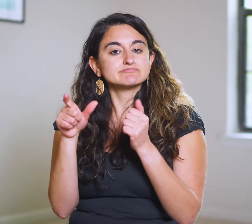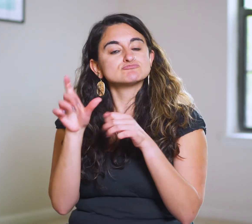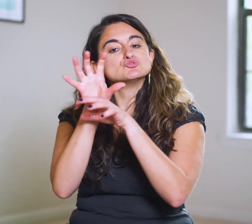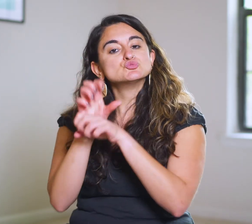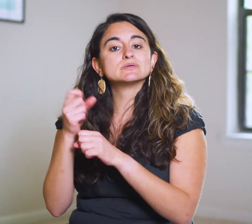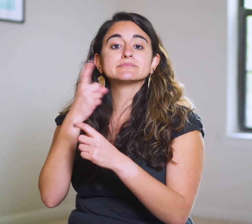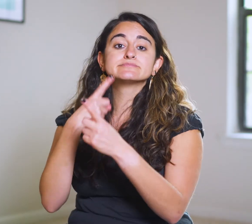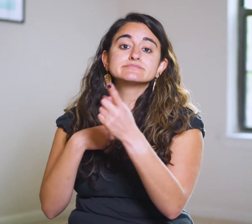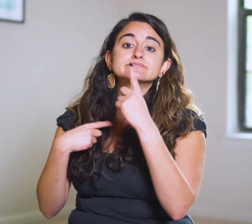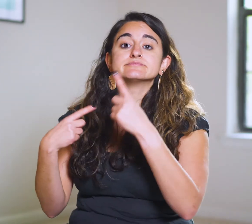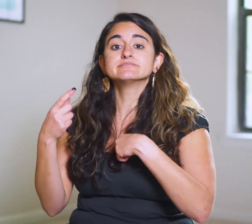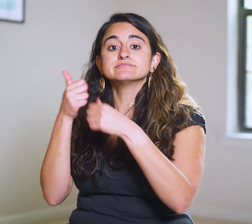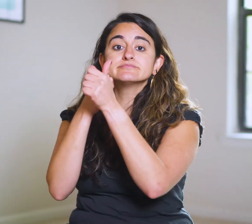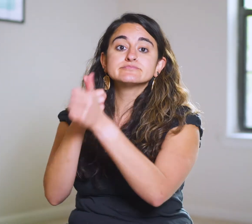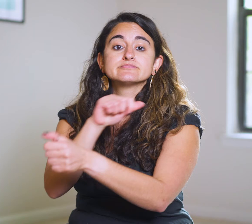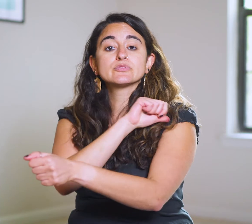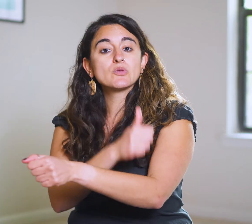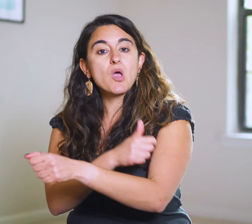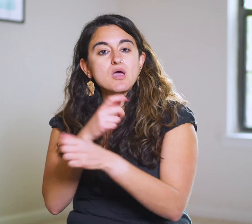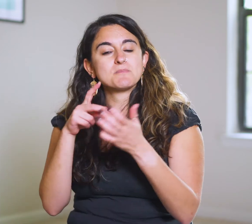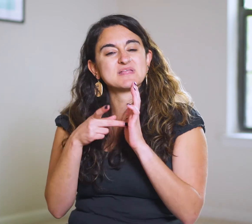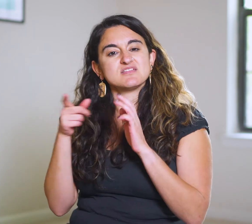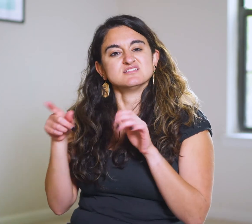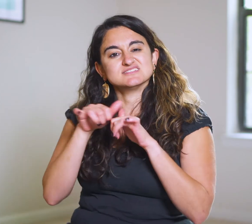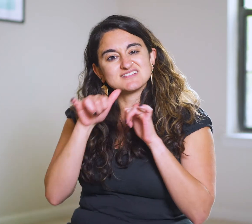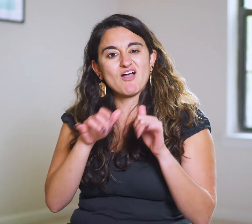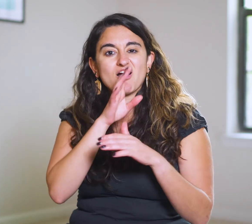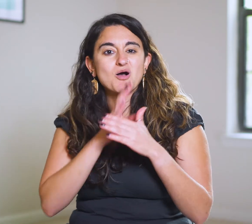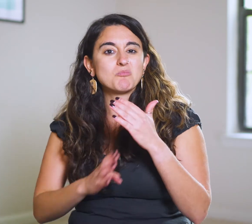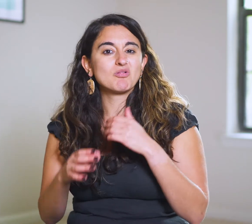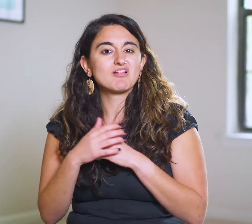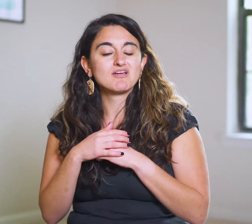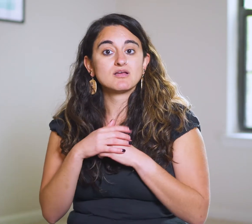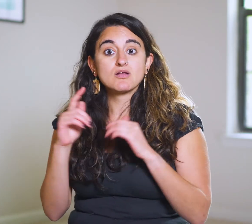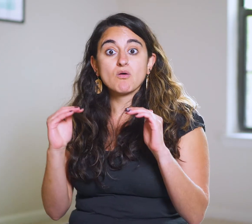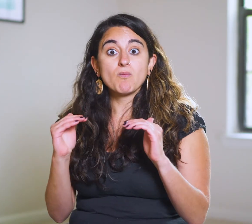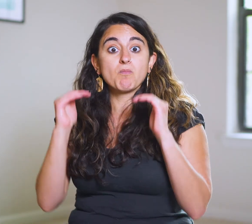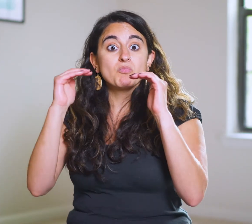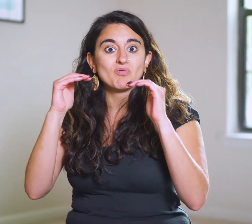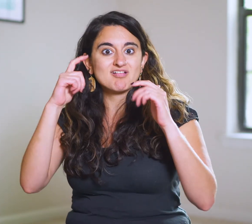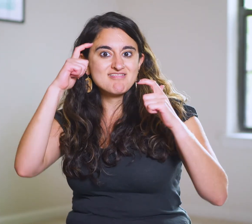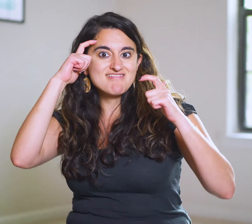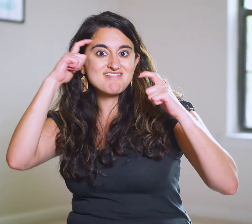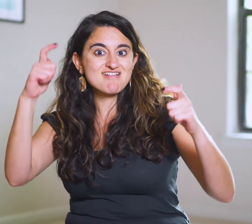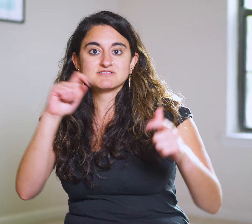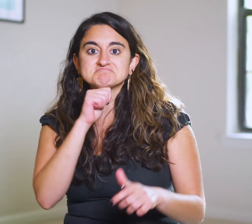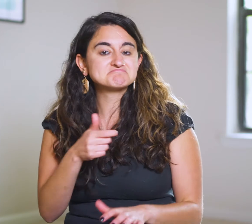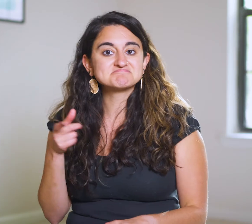he’s used to taking orders and following authority, which helps him stay humble. And when he gets promoted, he doesn’t grow arrogant